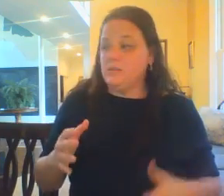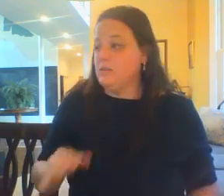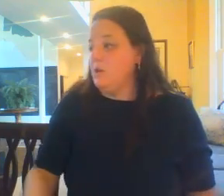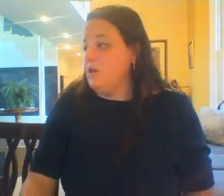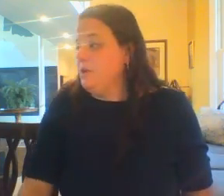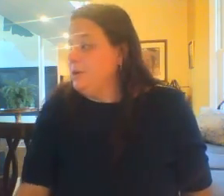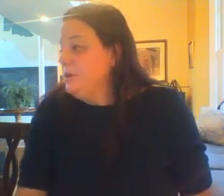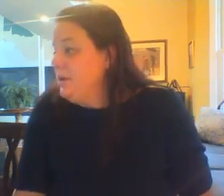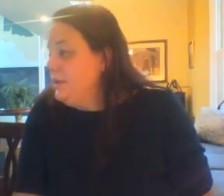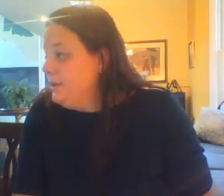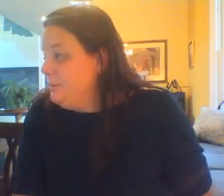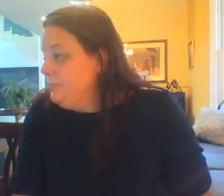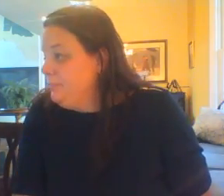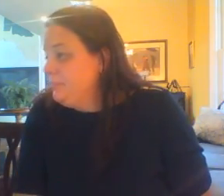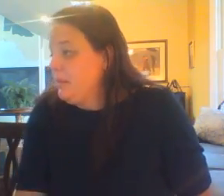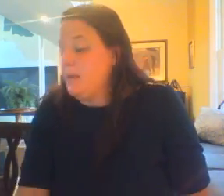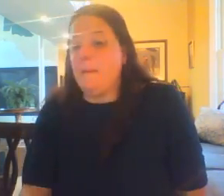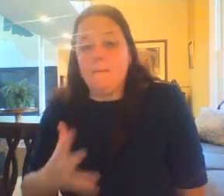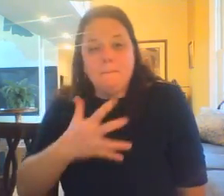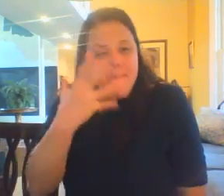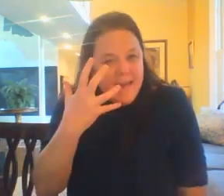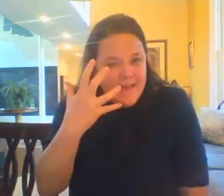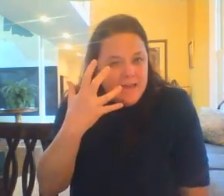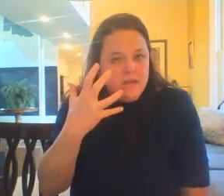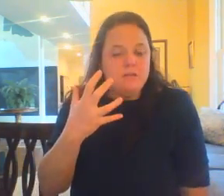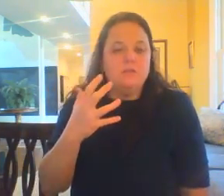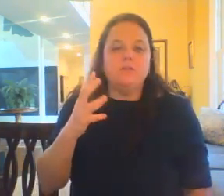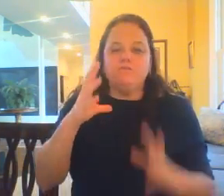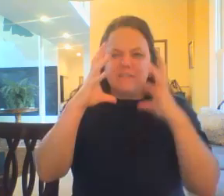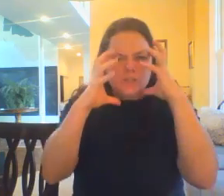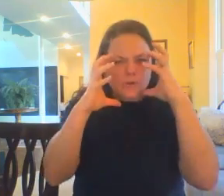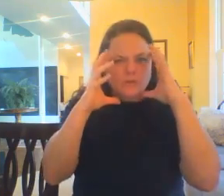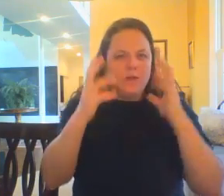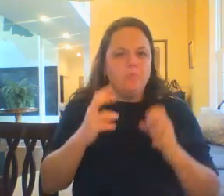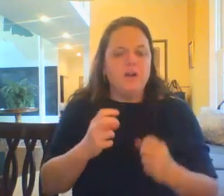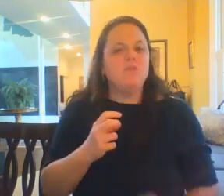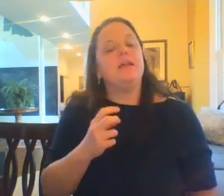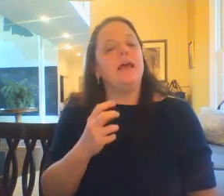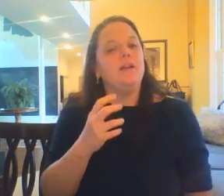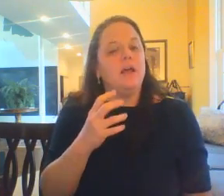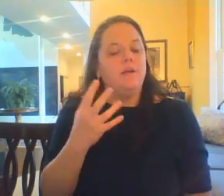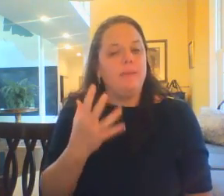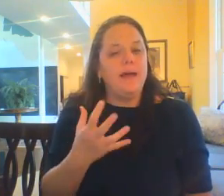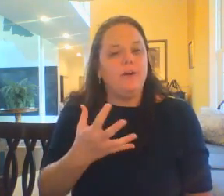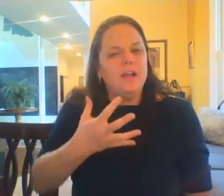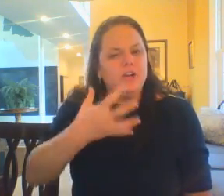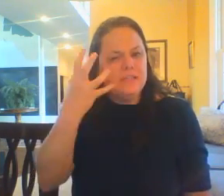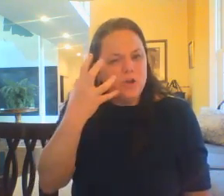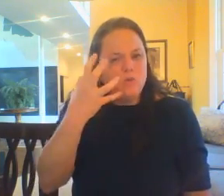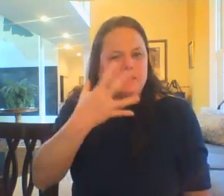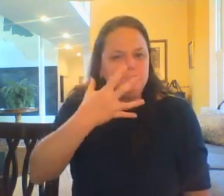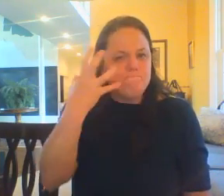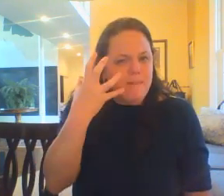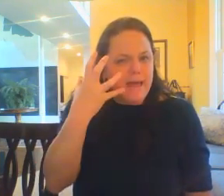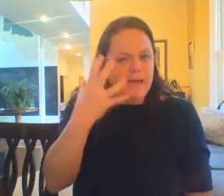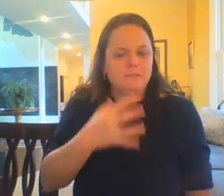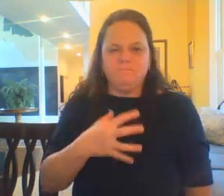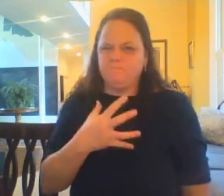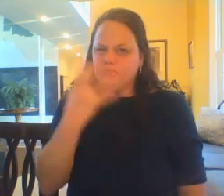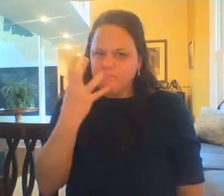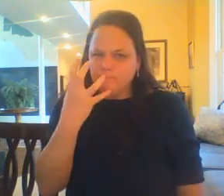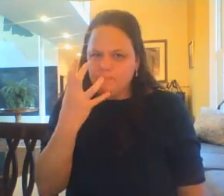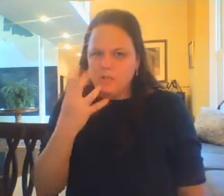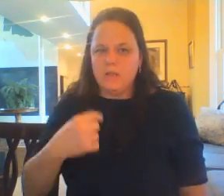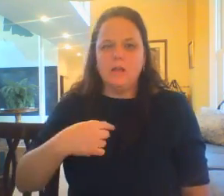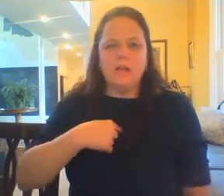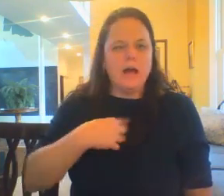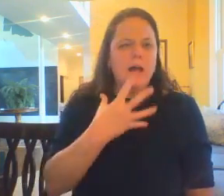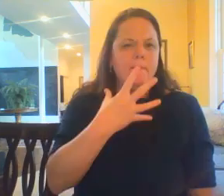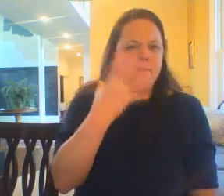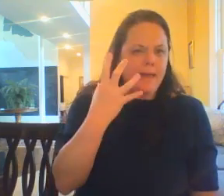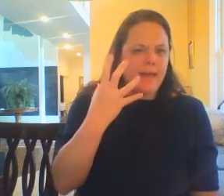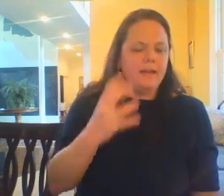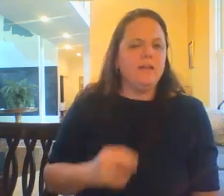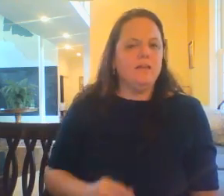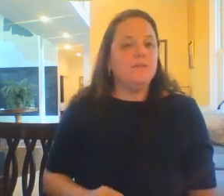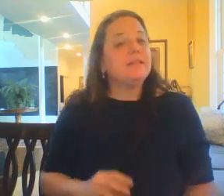um mad your face wrinkles up whenever